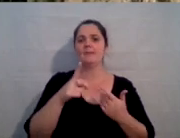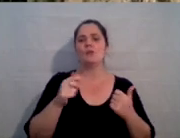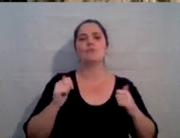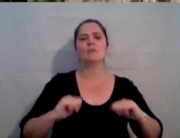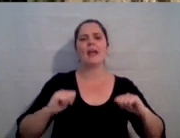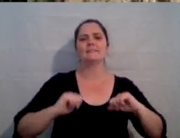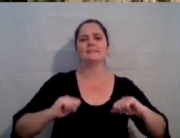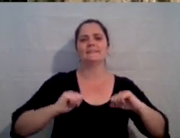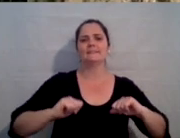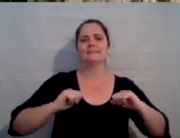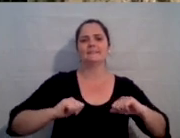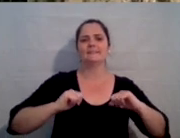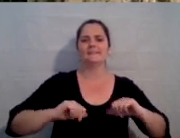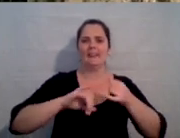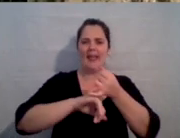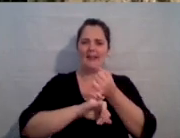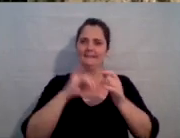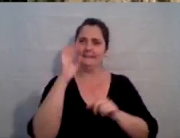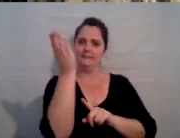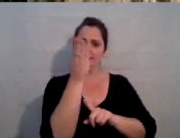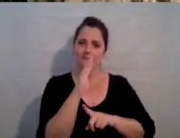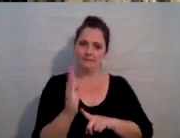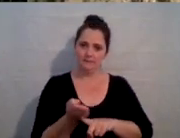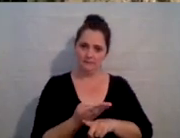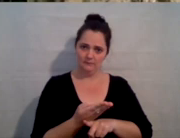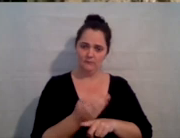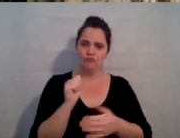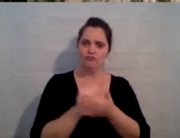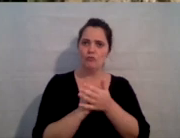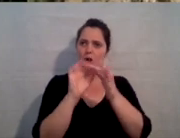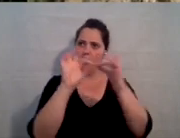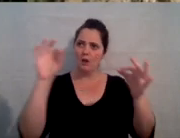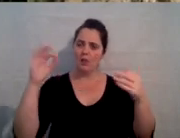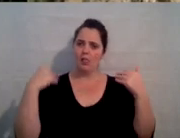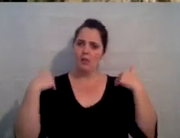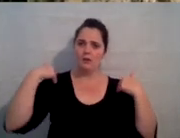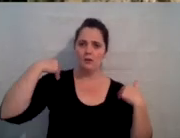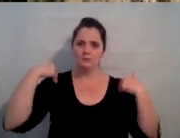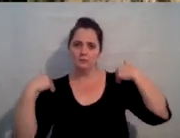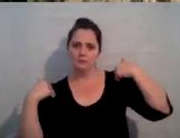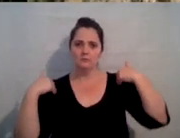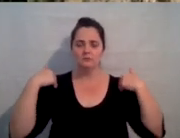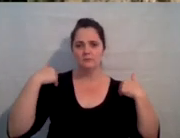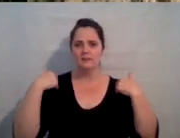mapping out the shoulders and hips and those different angles, doing some sighting and then if you're feeling really, really confident,